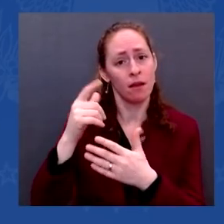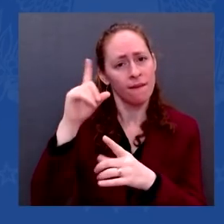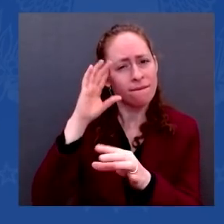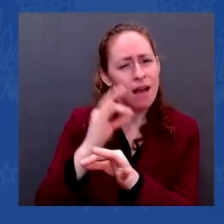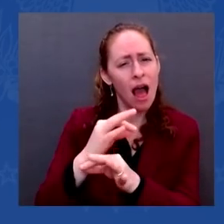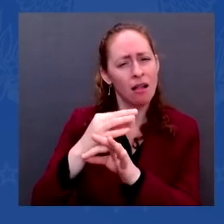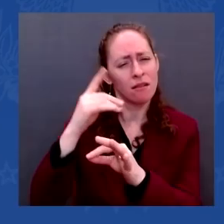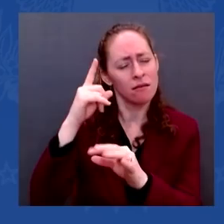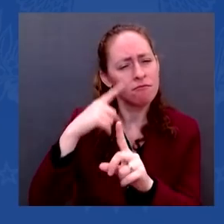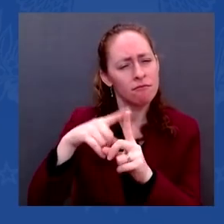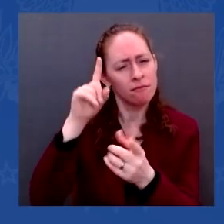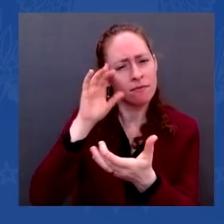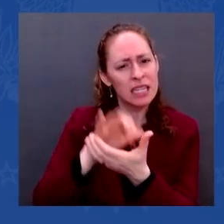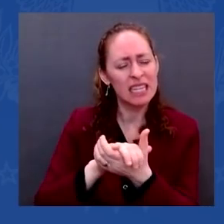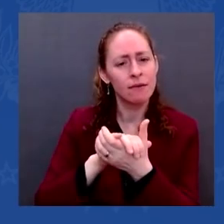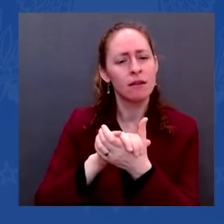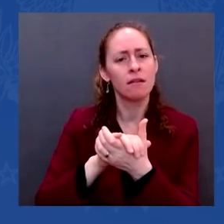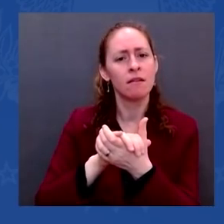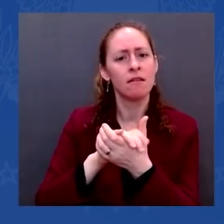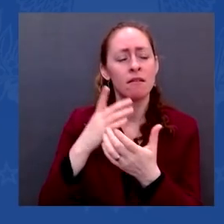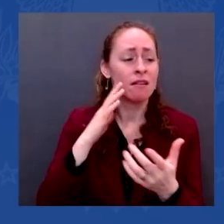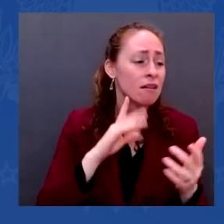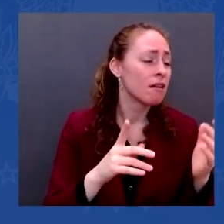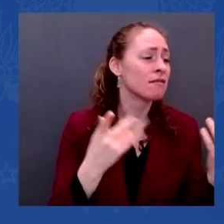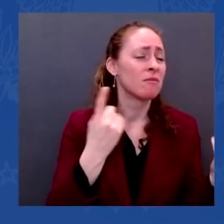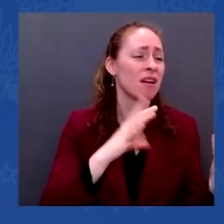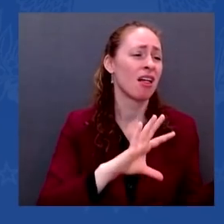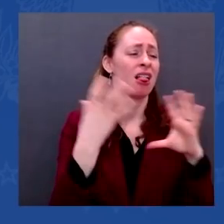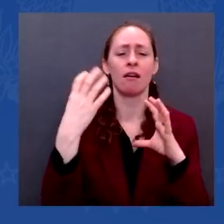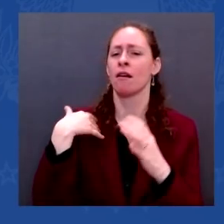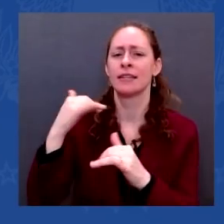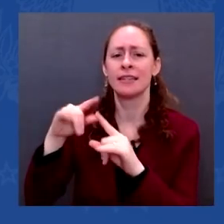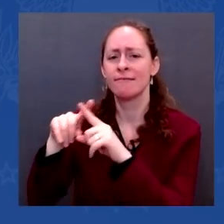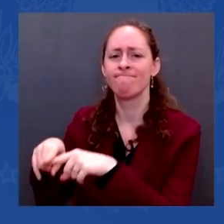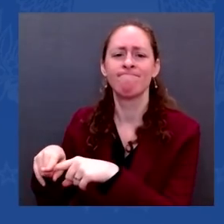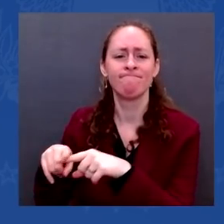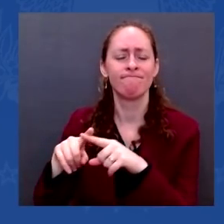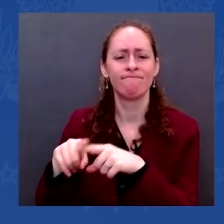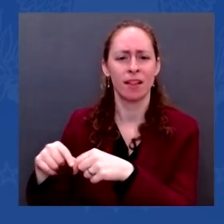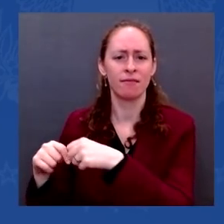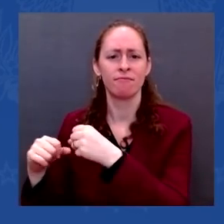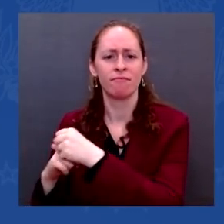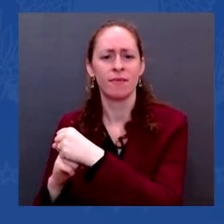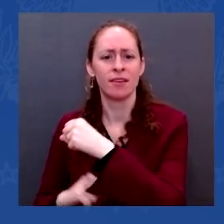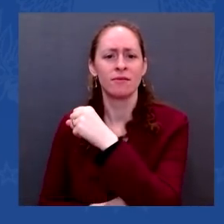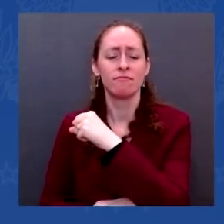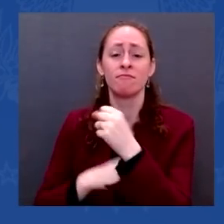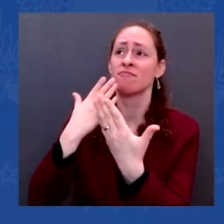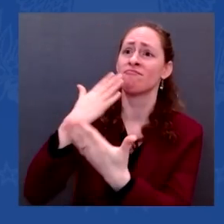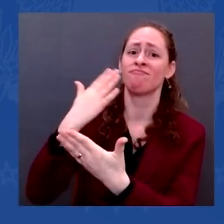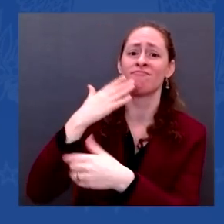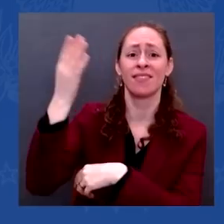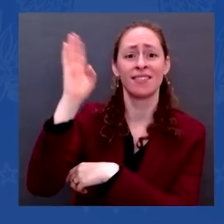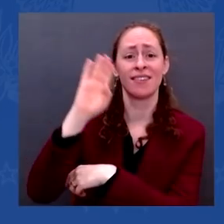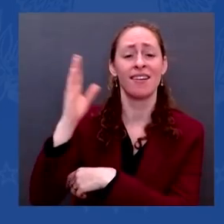Our faith in God. Our faith in humanity. And our faith in what is possible.